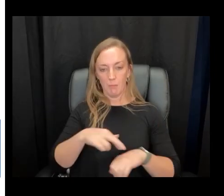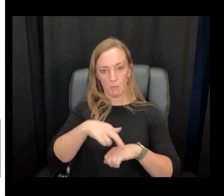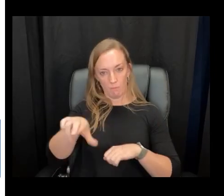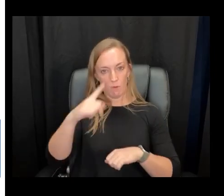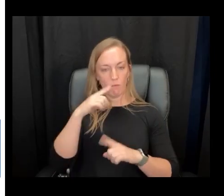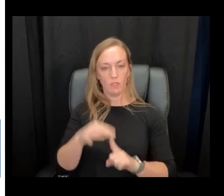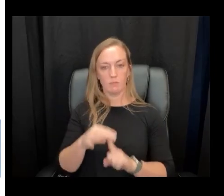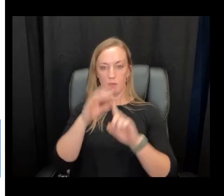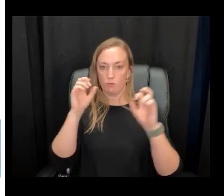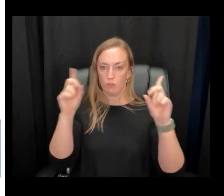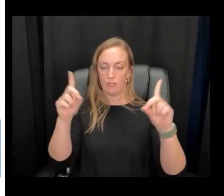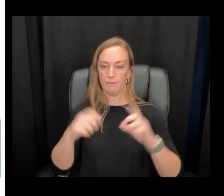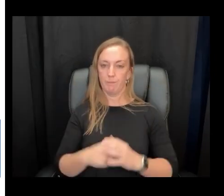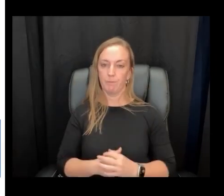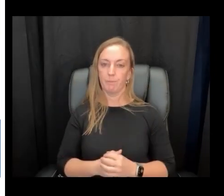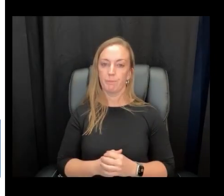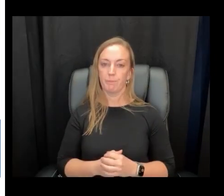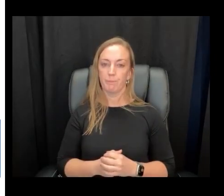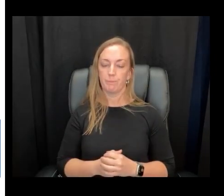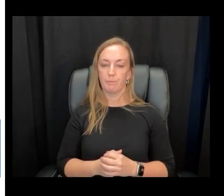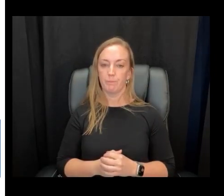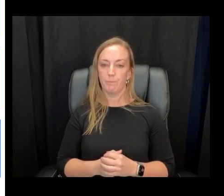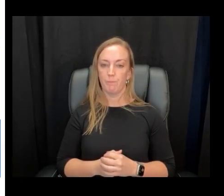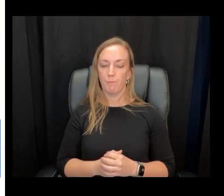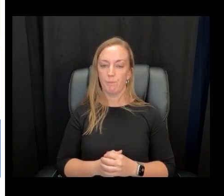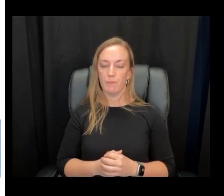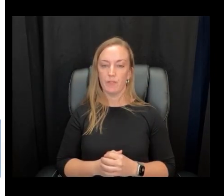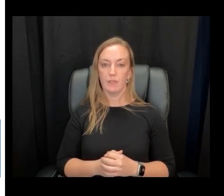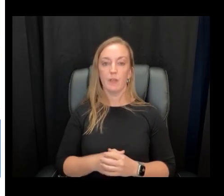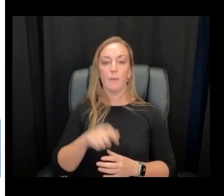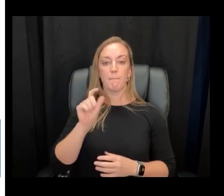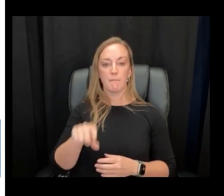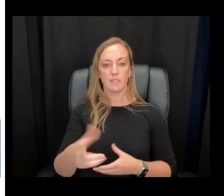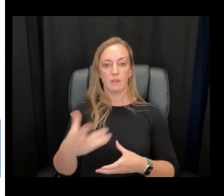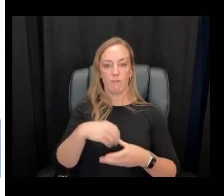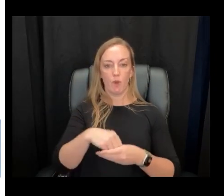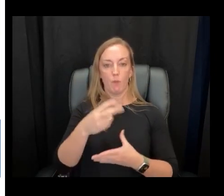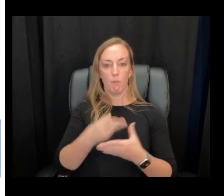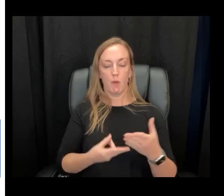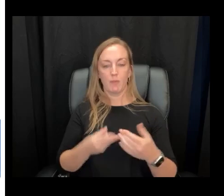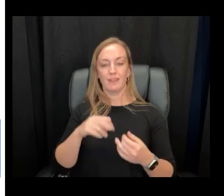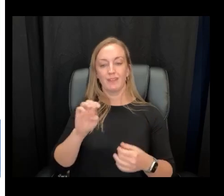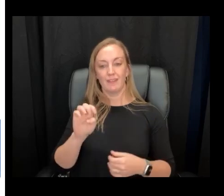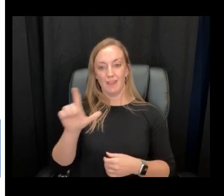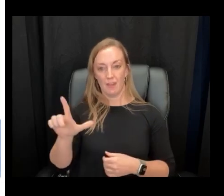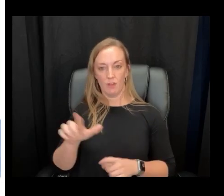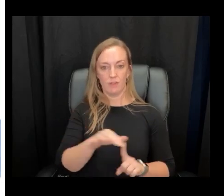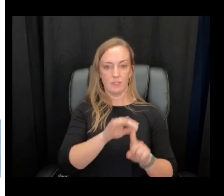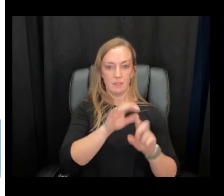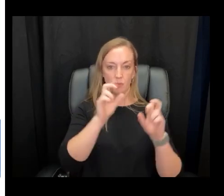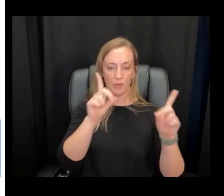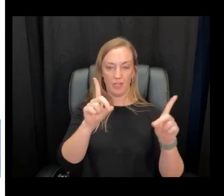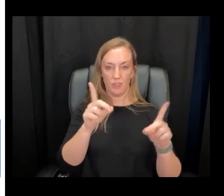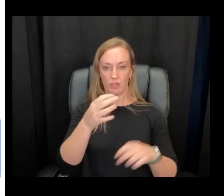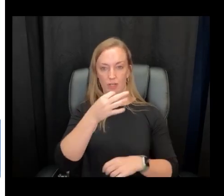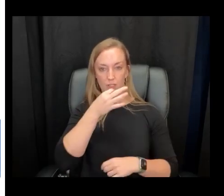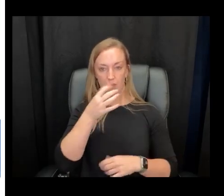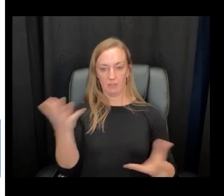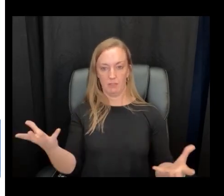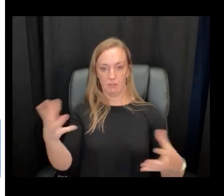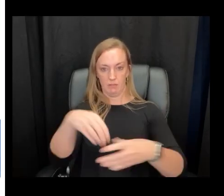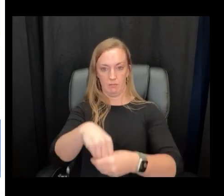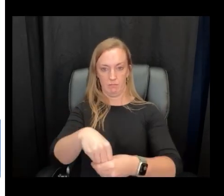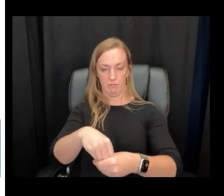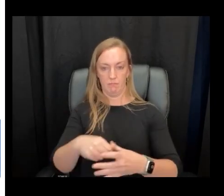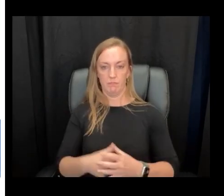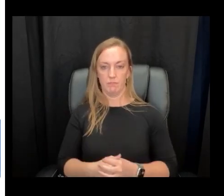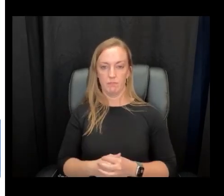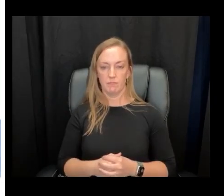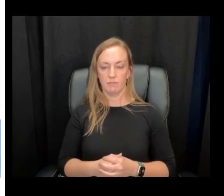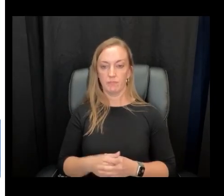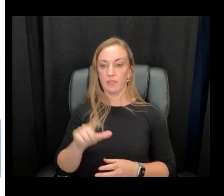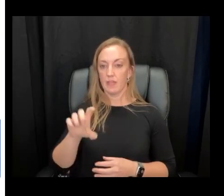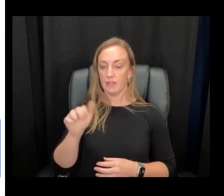be referred for special education and involve both EL and special education expertise. LEAs